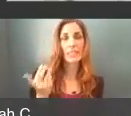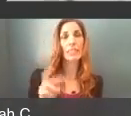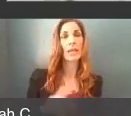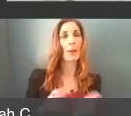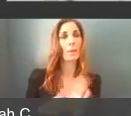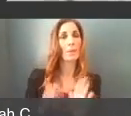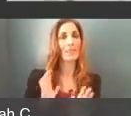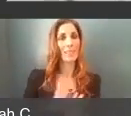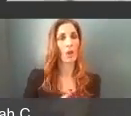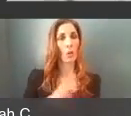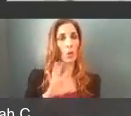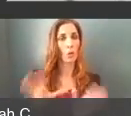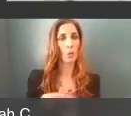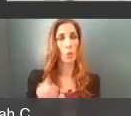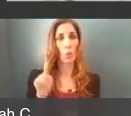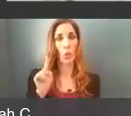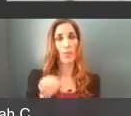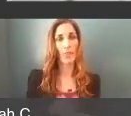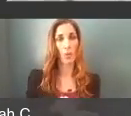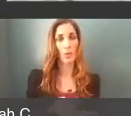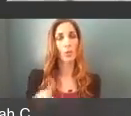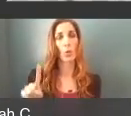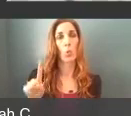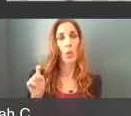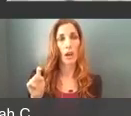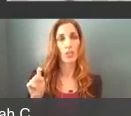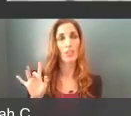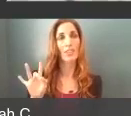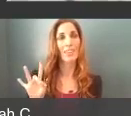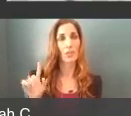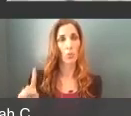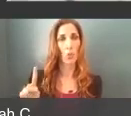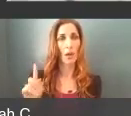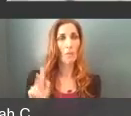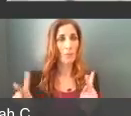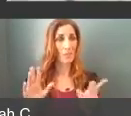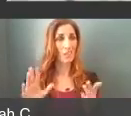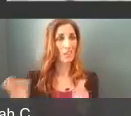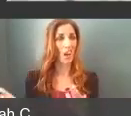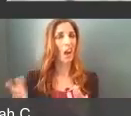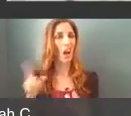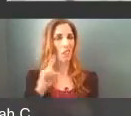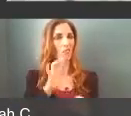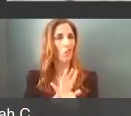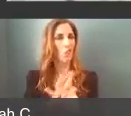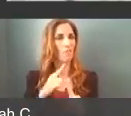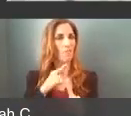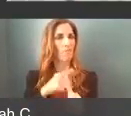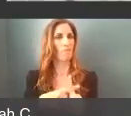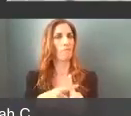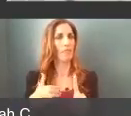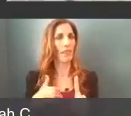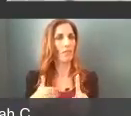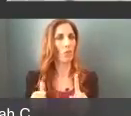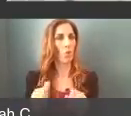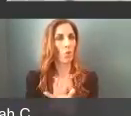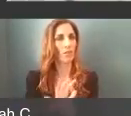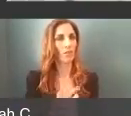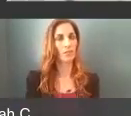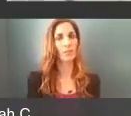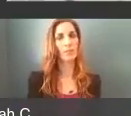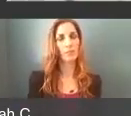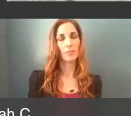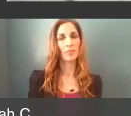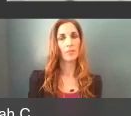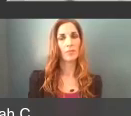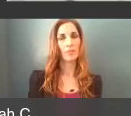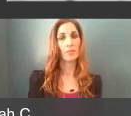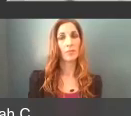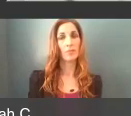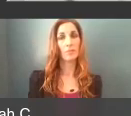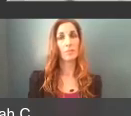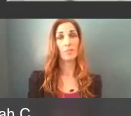of 1,181 deaths confirmed positive from COVID-19. This week, these 15 individuals ranged in age from